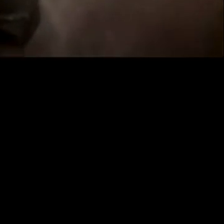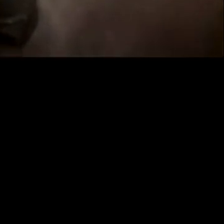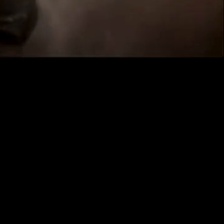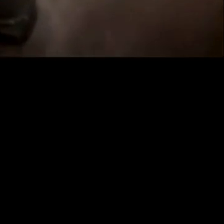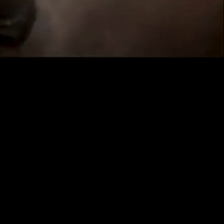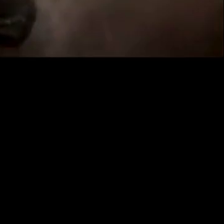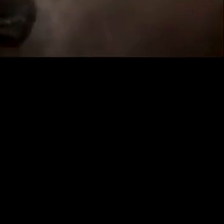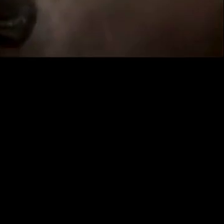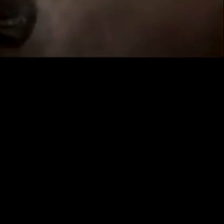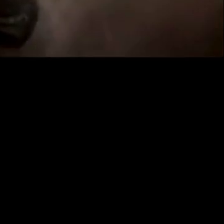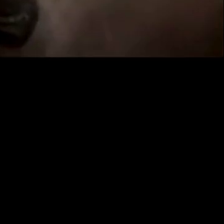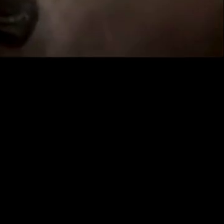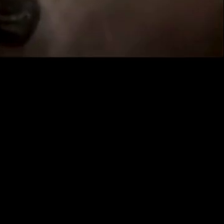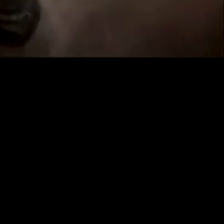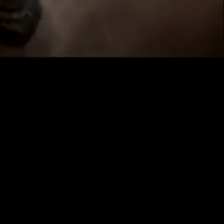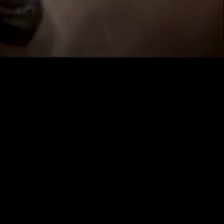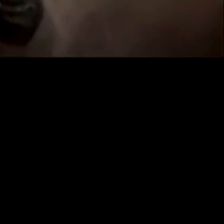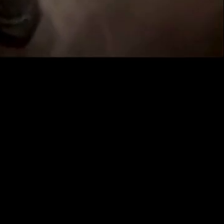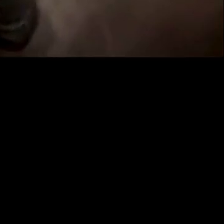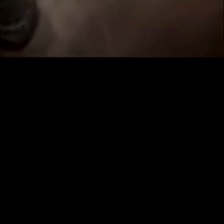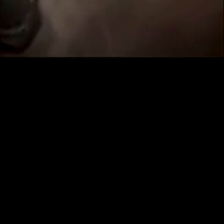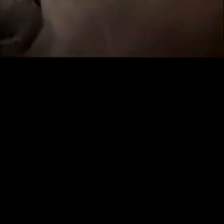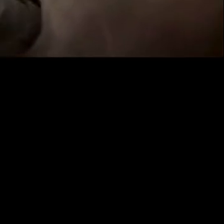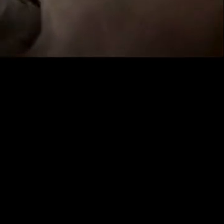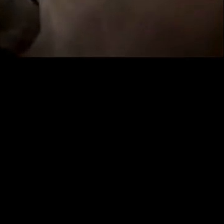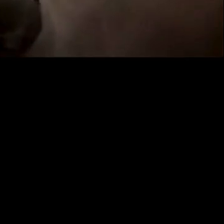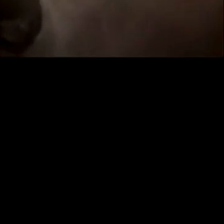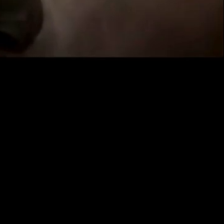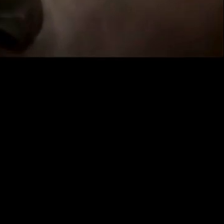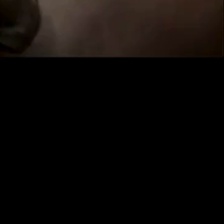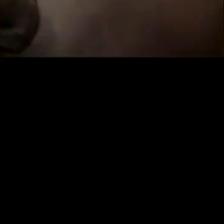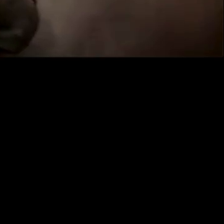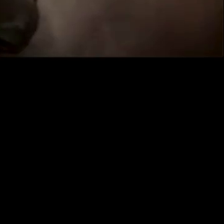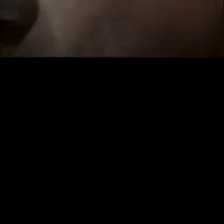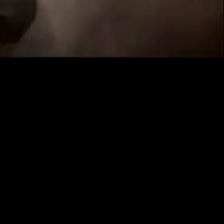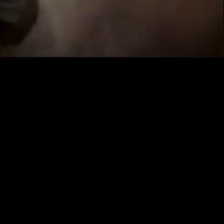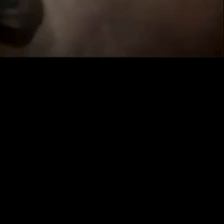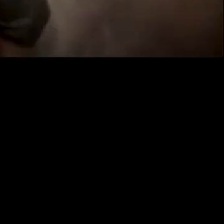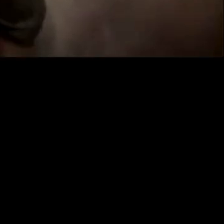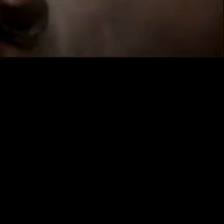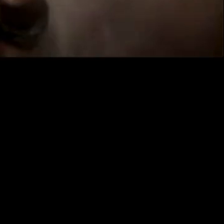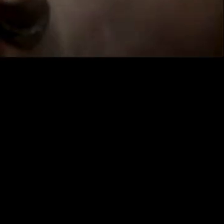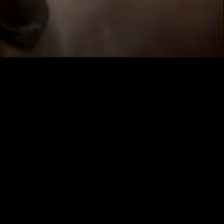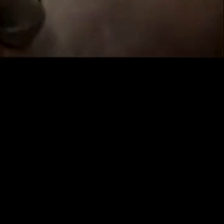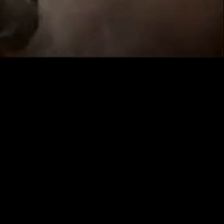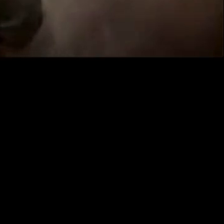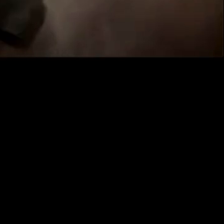interested in that question, just Google Mark Komrad and pet euthanasia, and you'll find the paper.